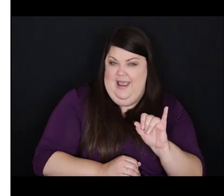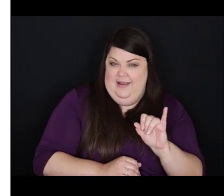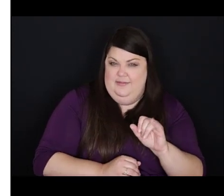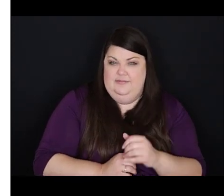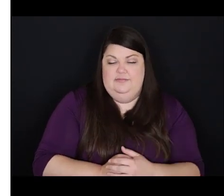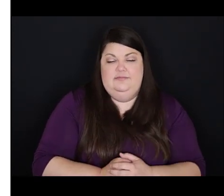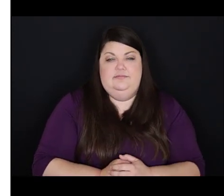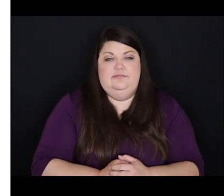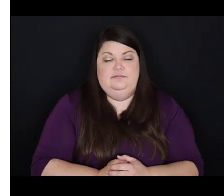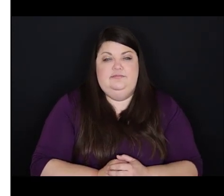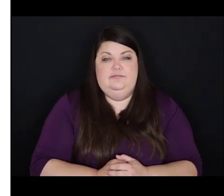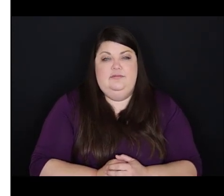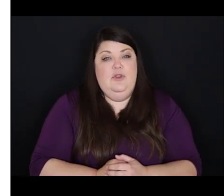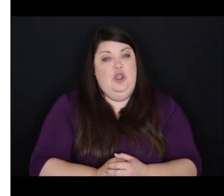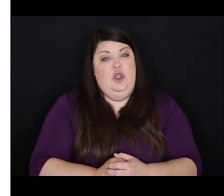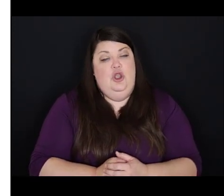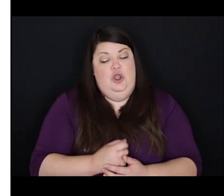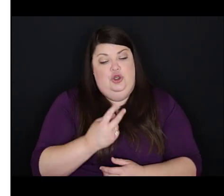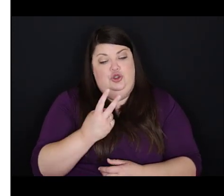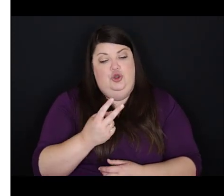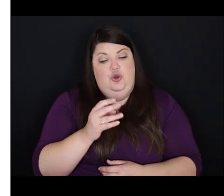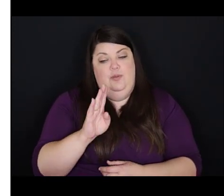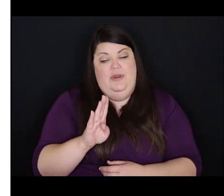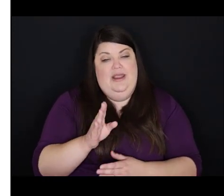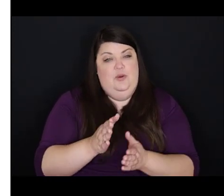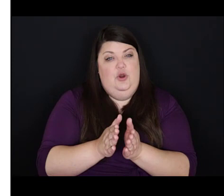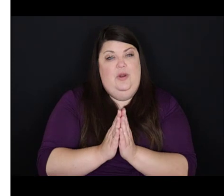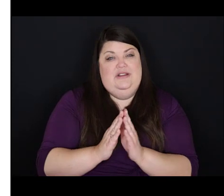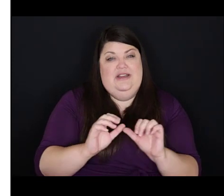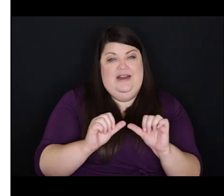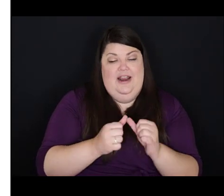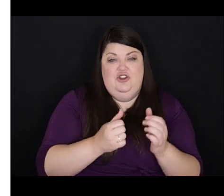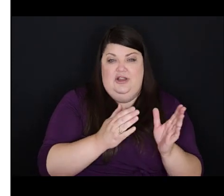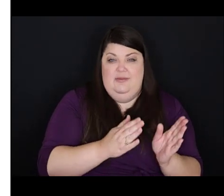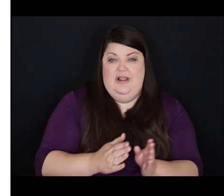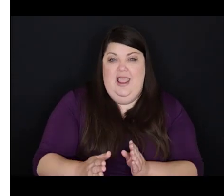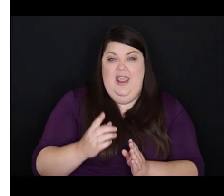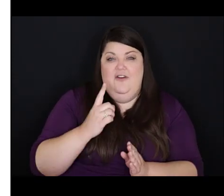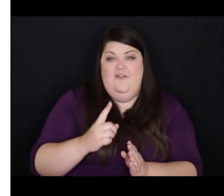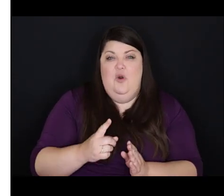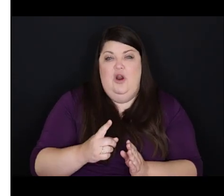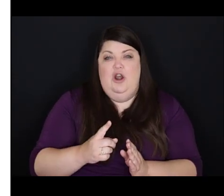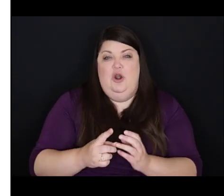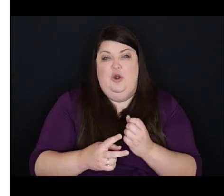(2)(B) is requesting agencies’ plans for recruitment, preparation,